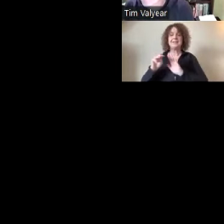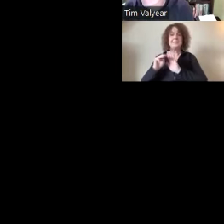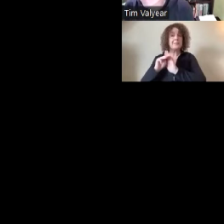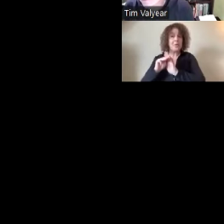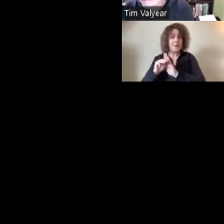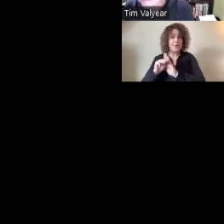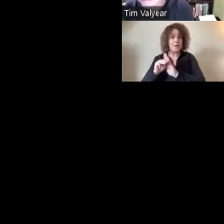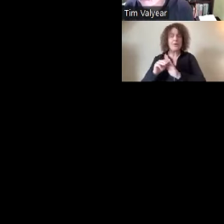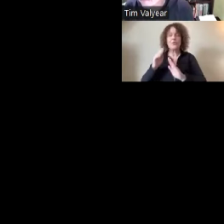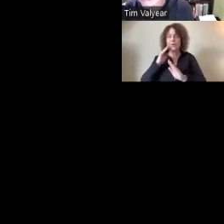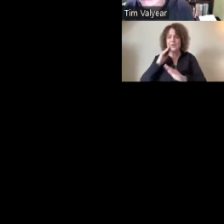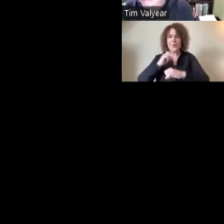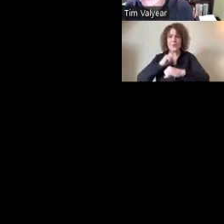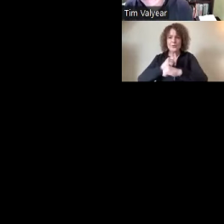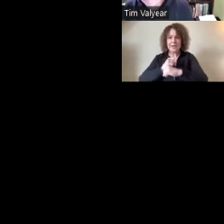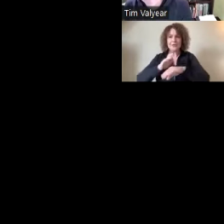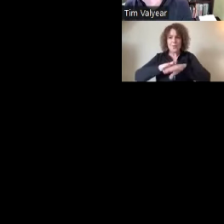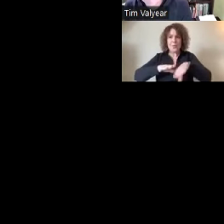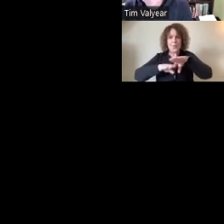general. Looking at the Swiss cheese model and if we